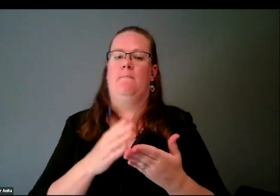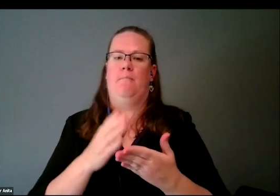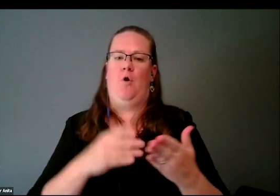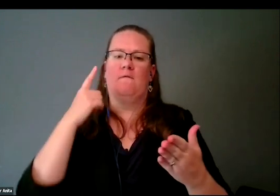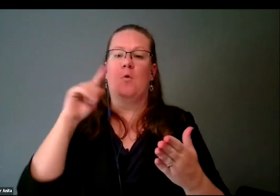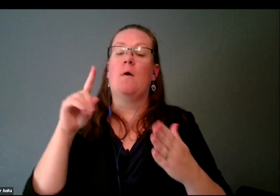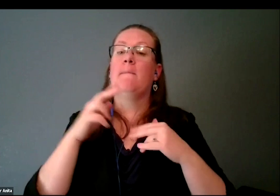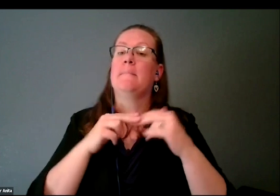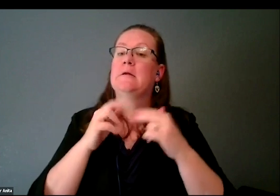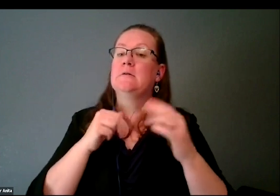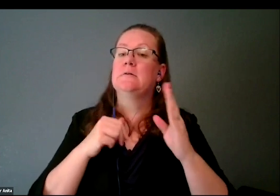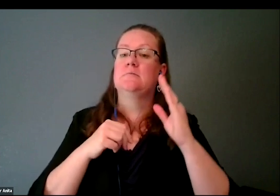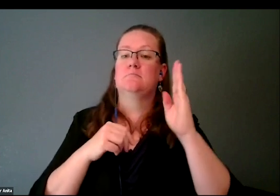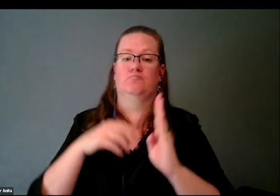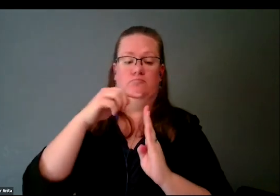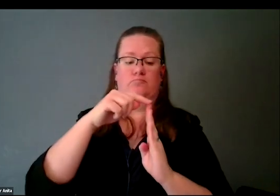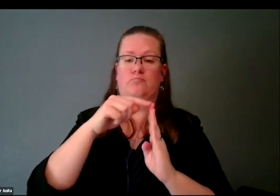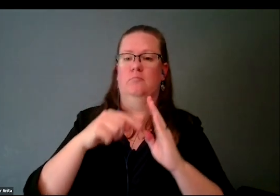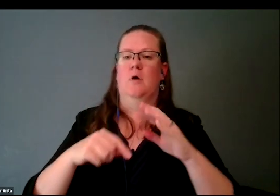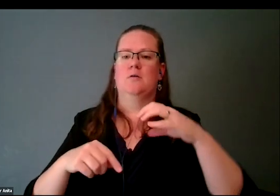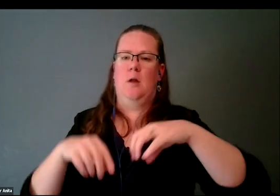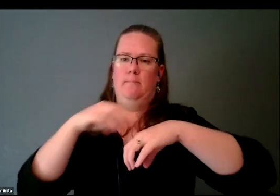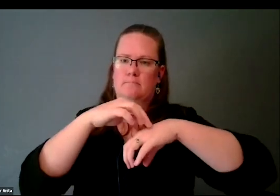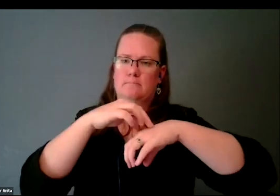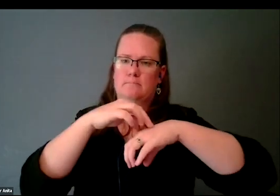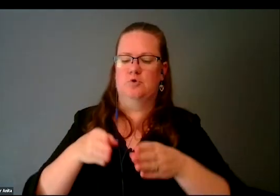to label bus stops, to label streets, all of those kinds of things.